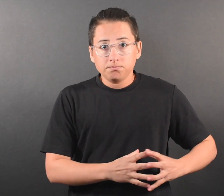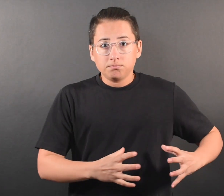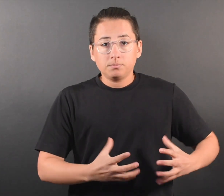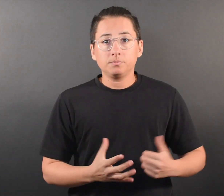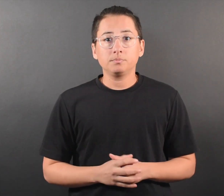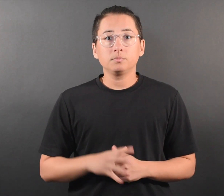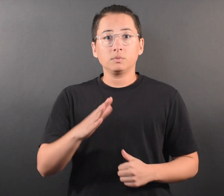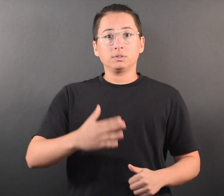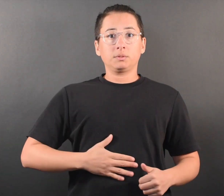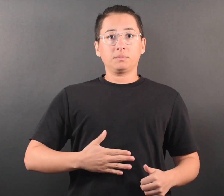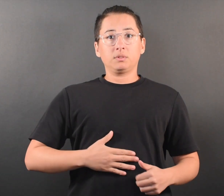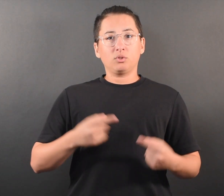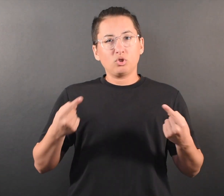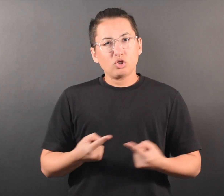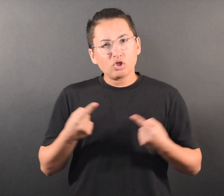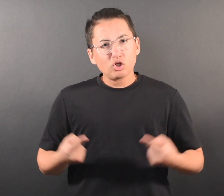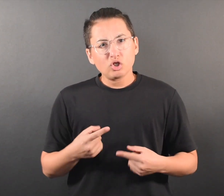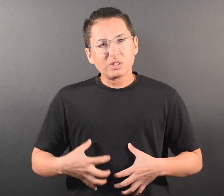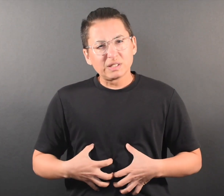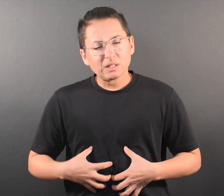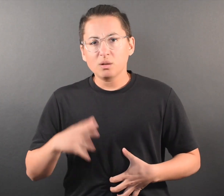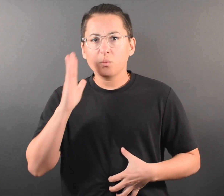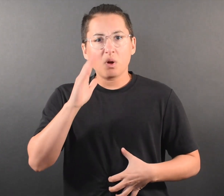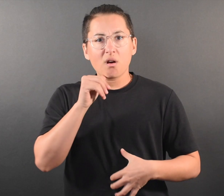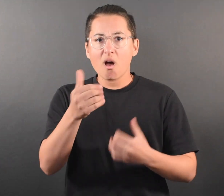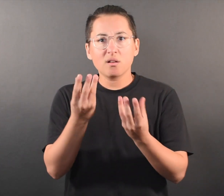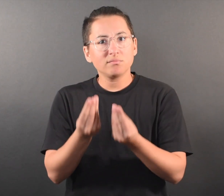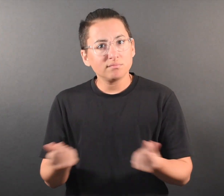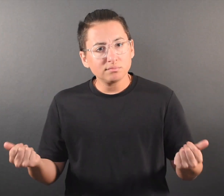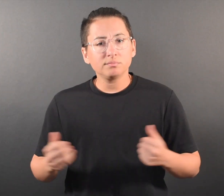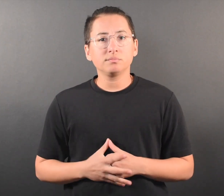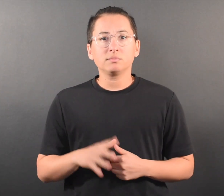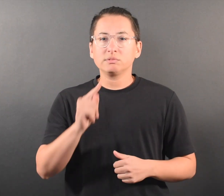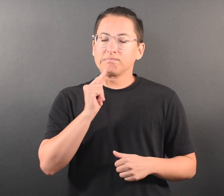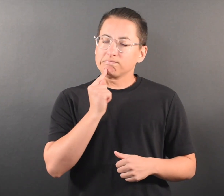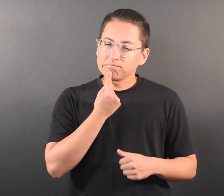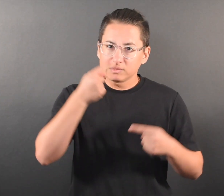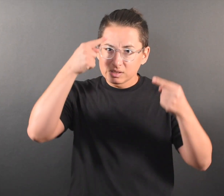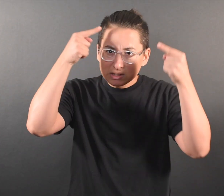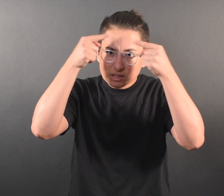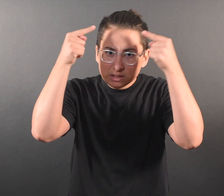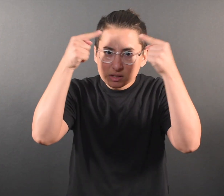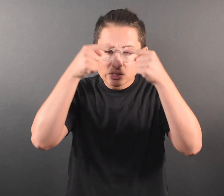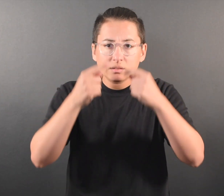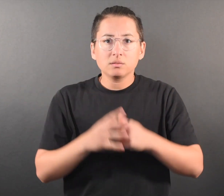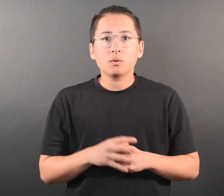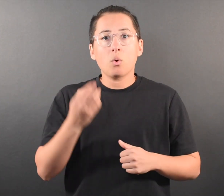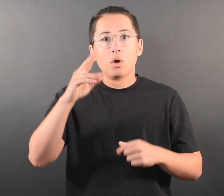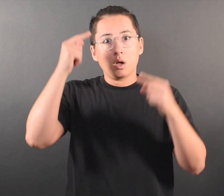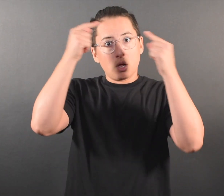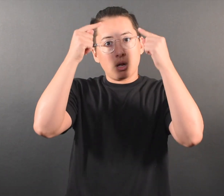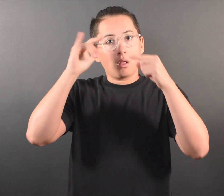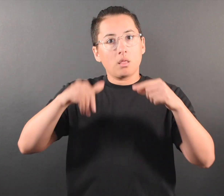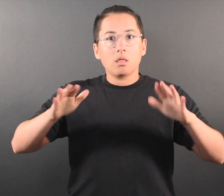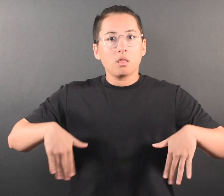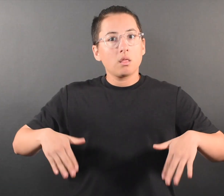• Abdominal/stomach pain that doesn't go away • Severe headaches or headaches that won't go away